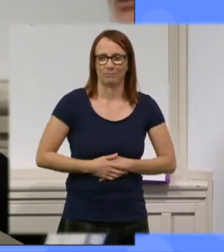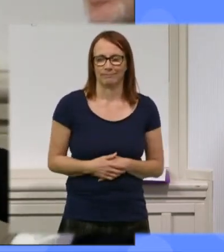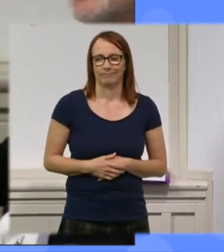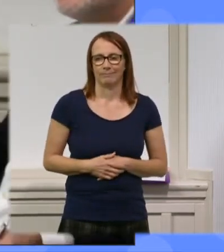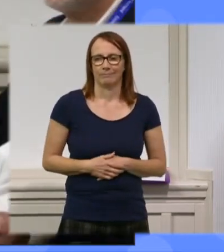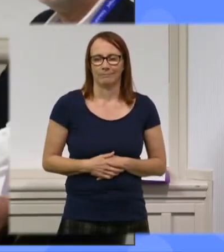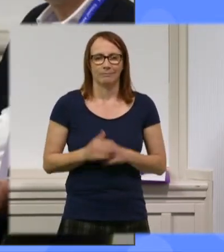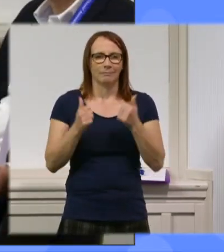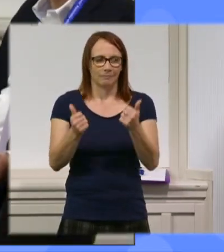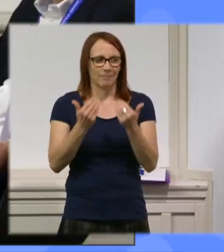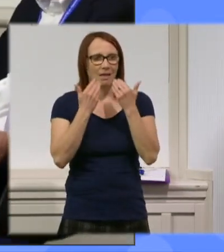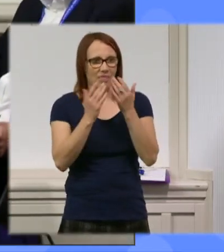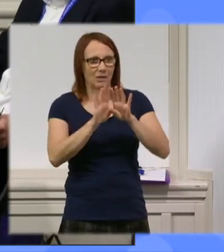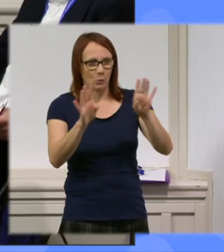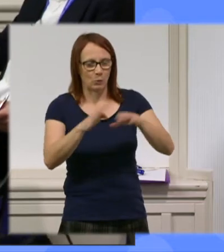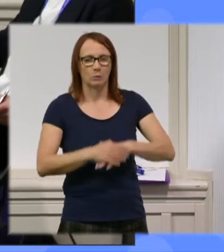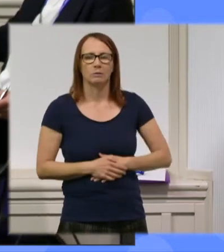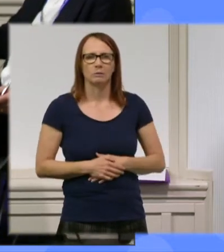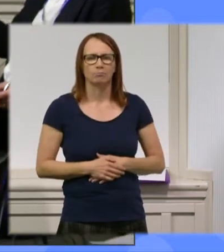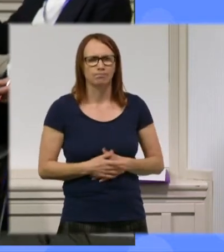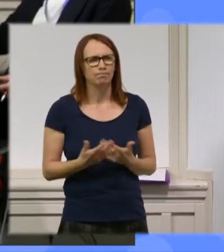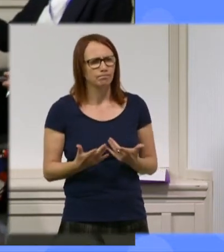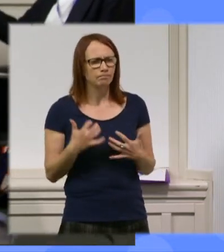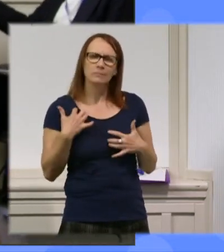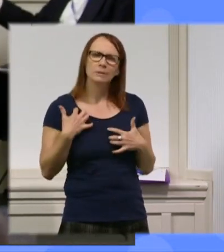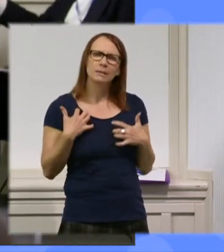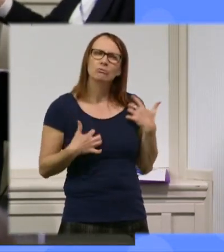moment and just reflect and what we've had wouldn't it be interesting if you